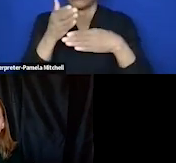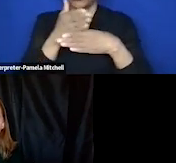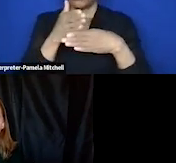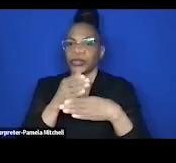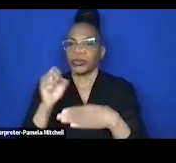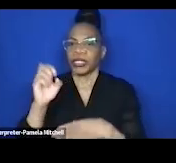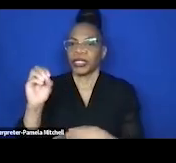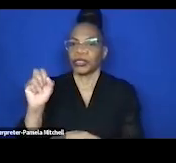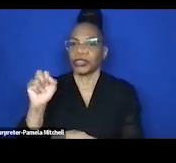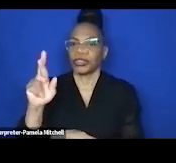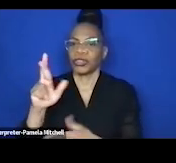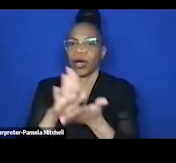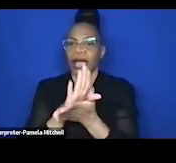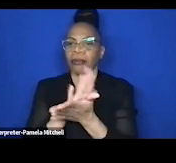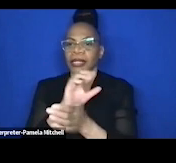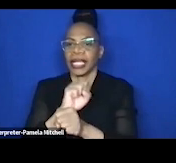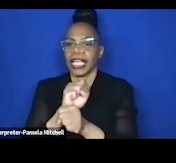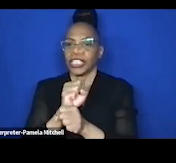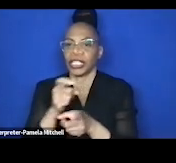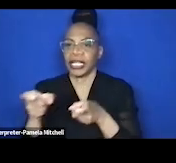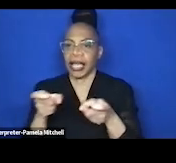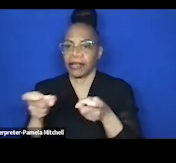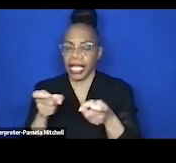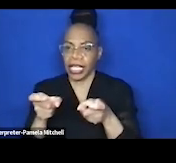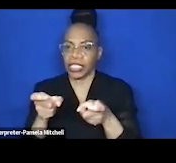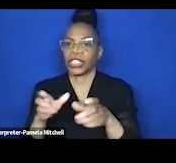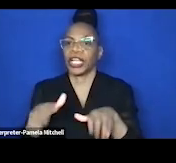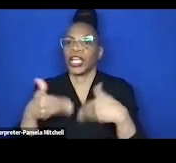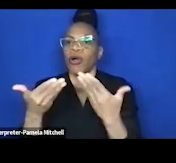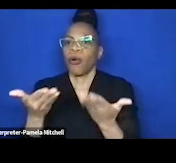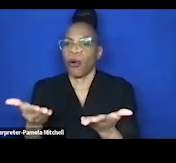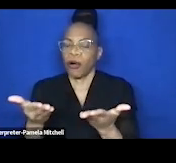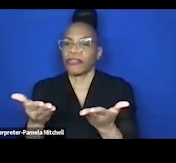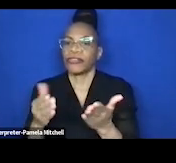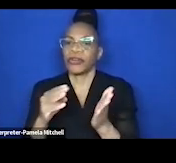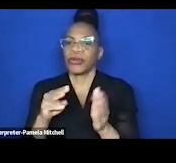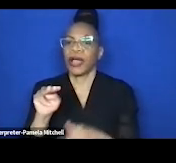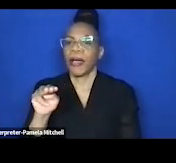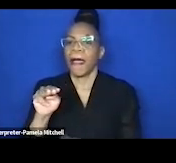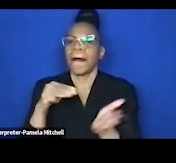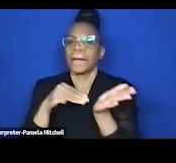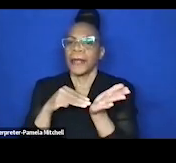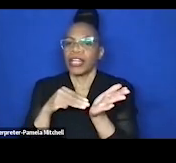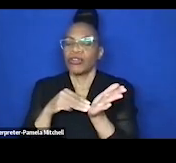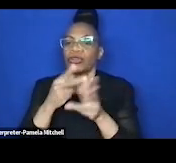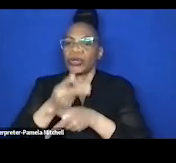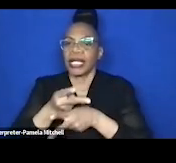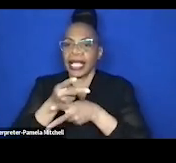that SOAR navigation offered medical care that the client may need because they weren't connected